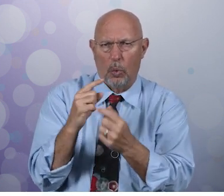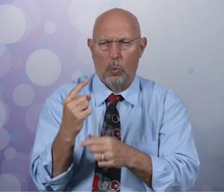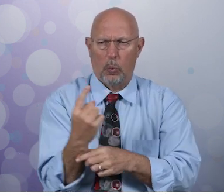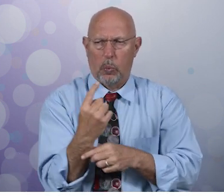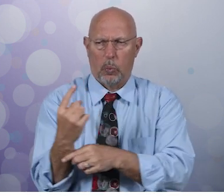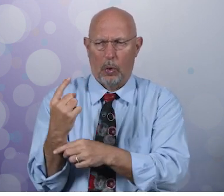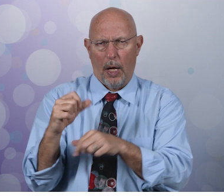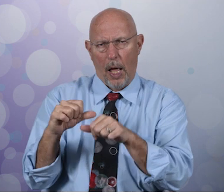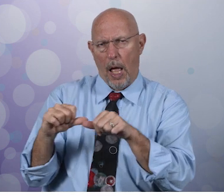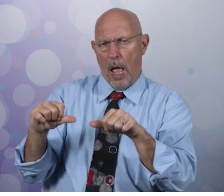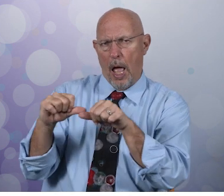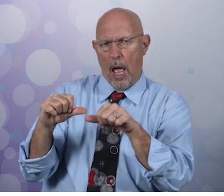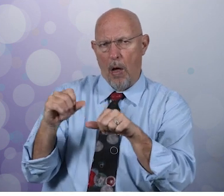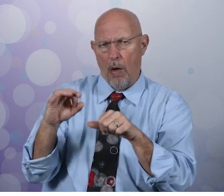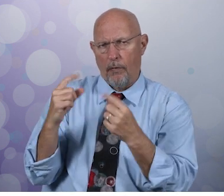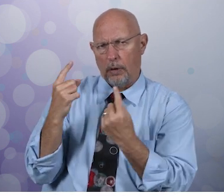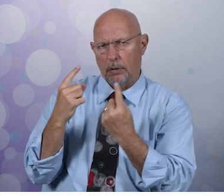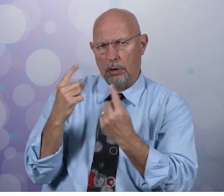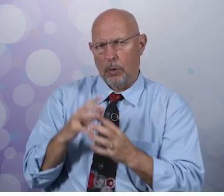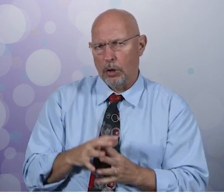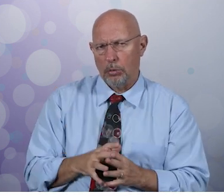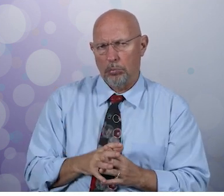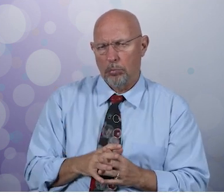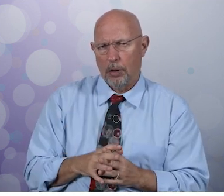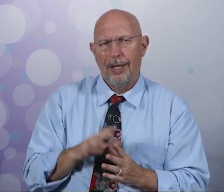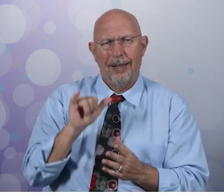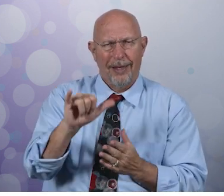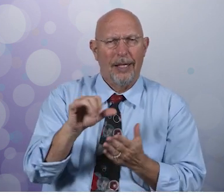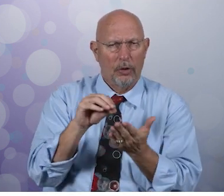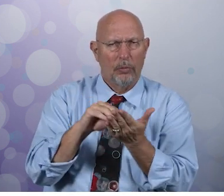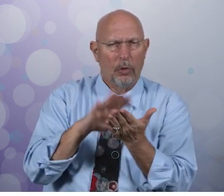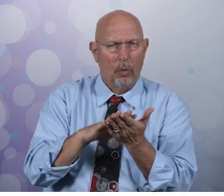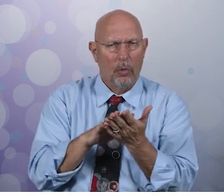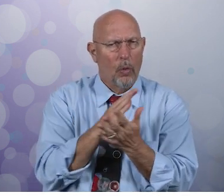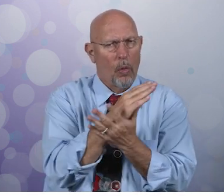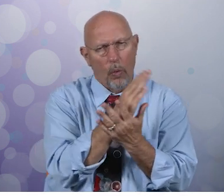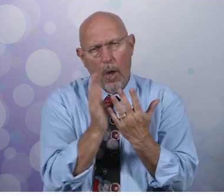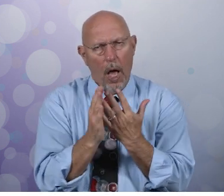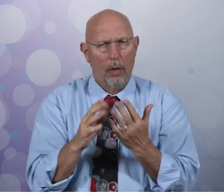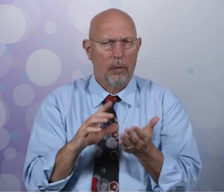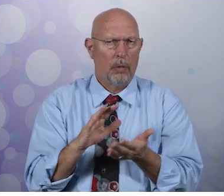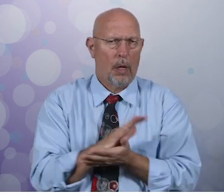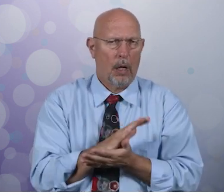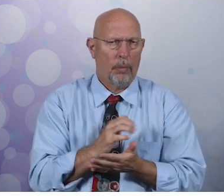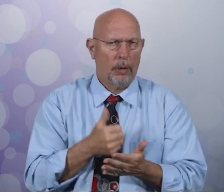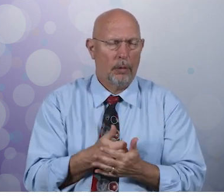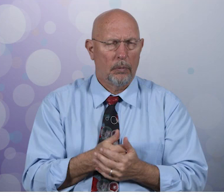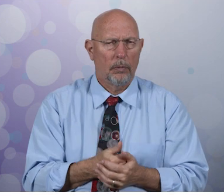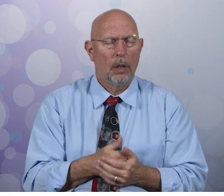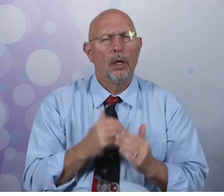of consideration, which are noted throughout the document. In the next slide, we will discuss